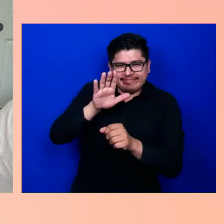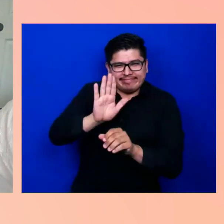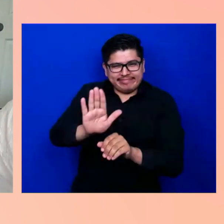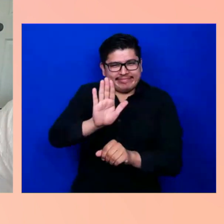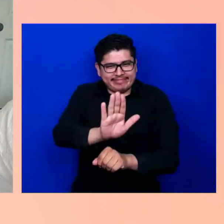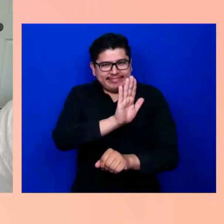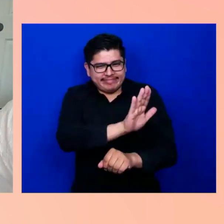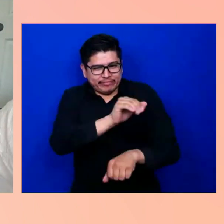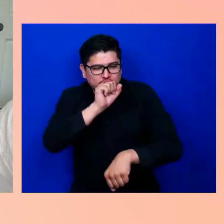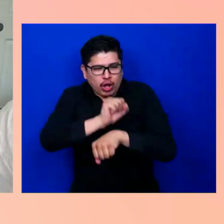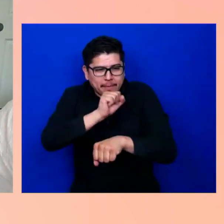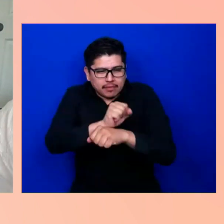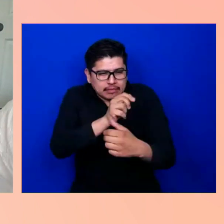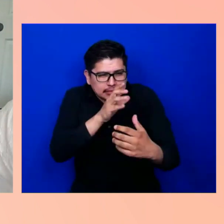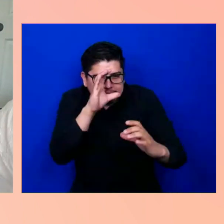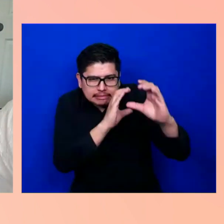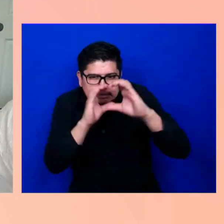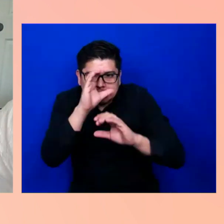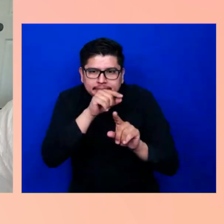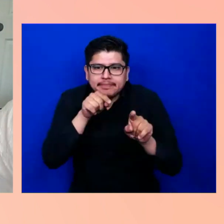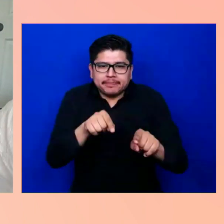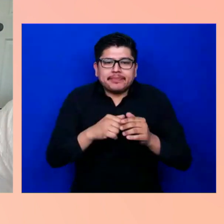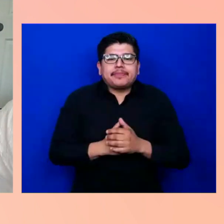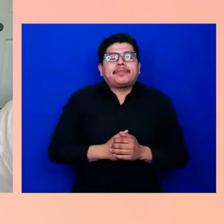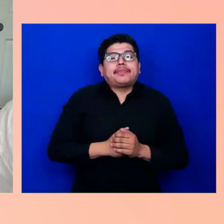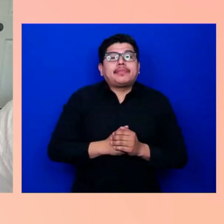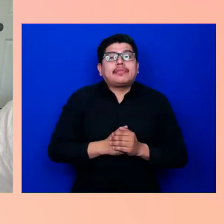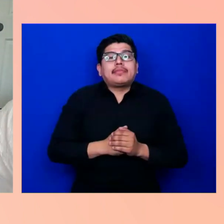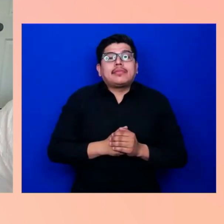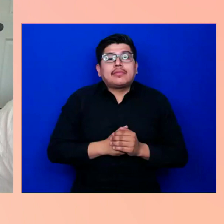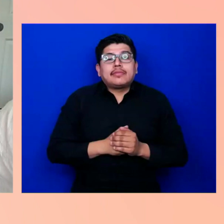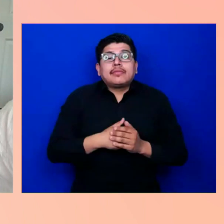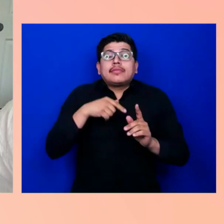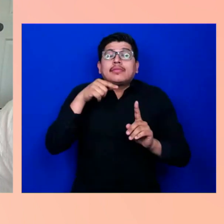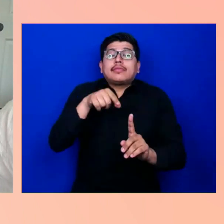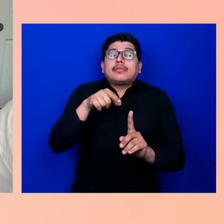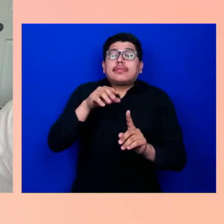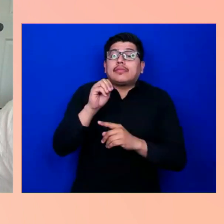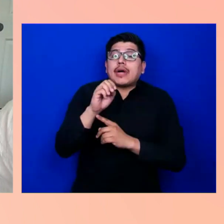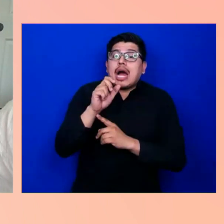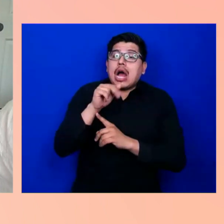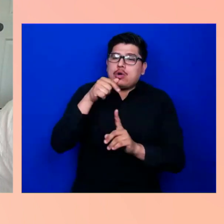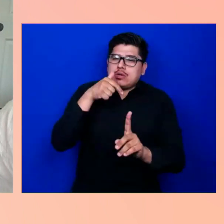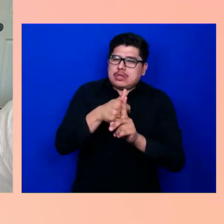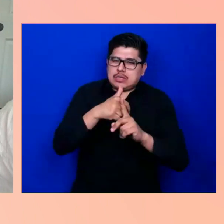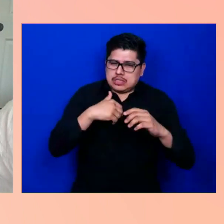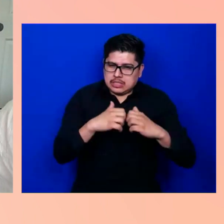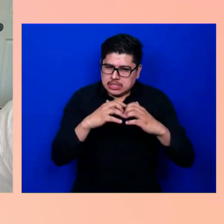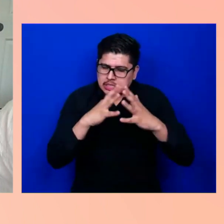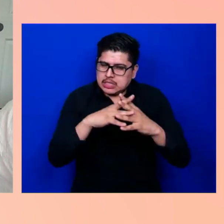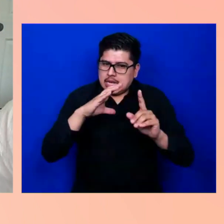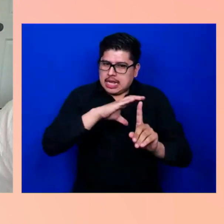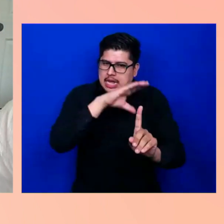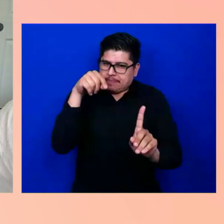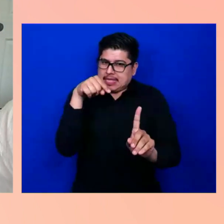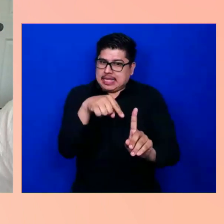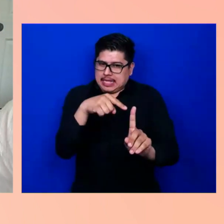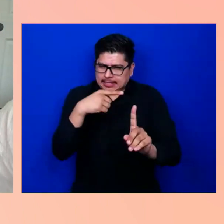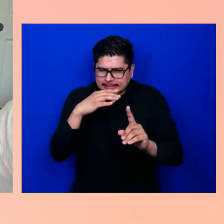So we really built Mentra to reinvent the way that companies find and activate talent by harnessing those unique cognitive strengths